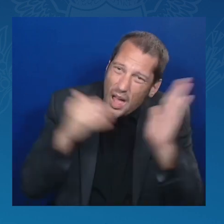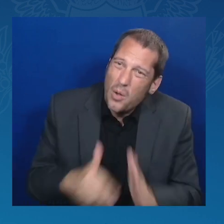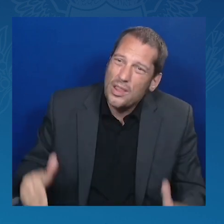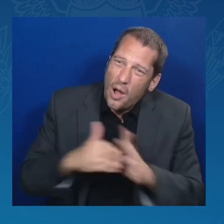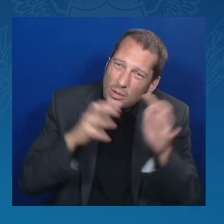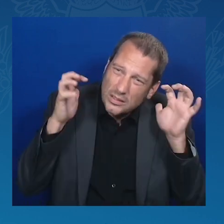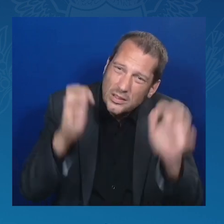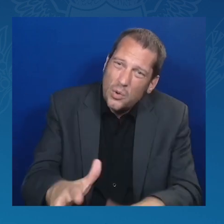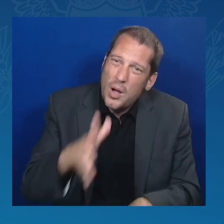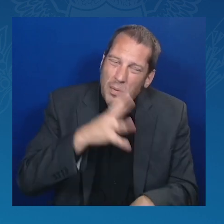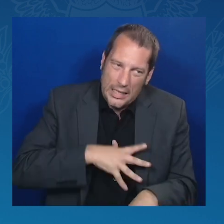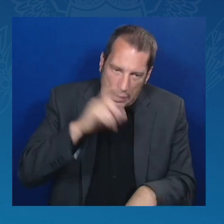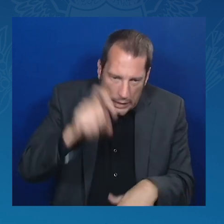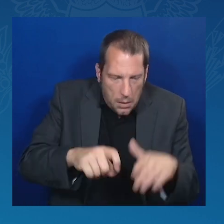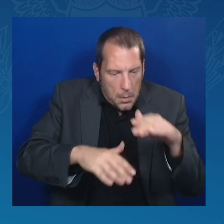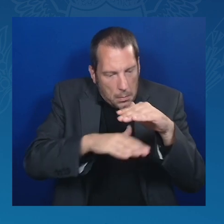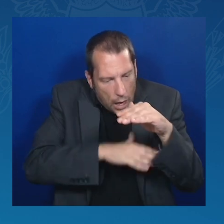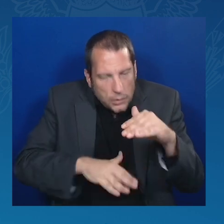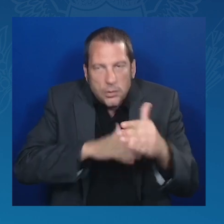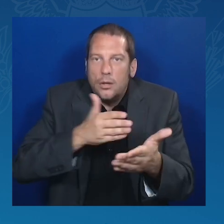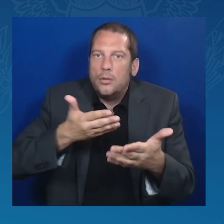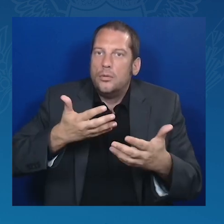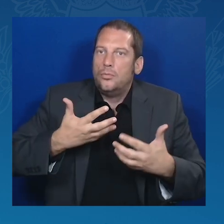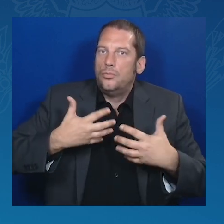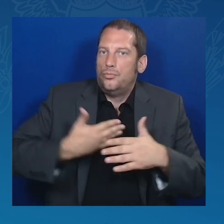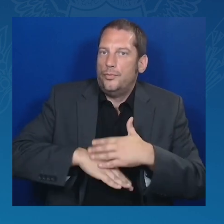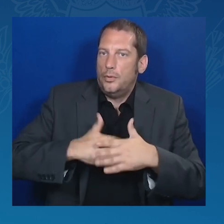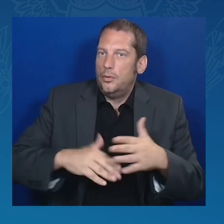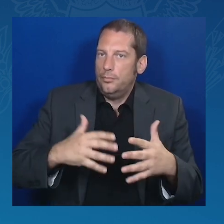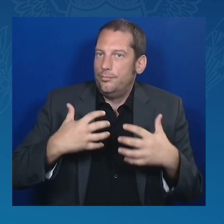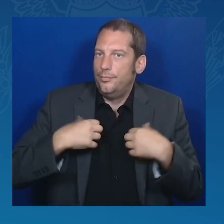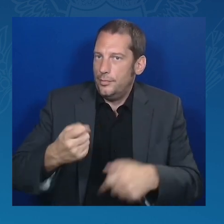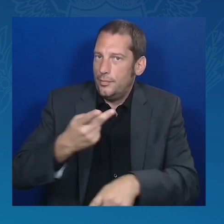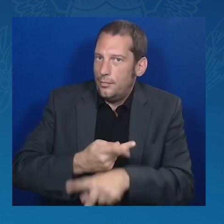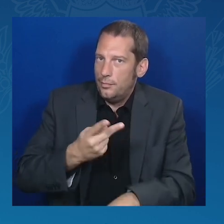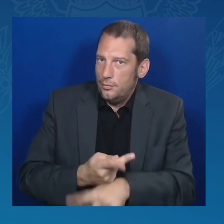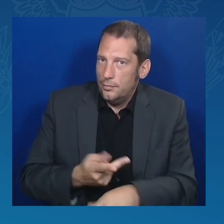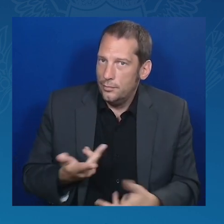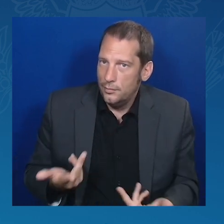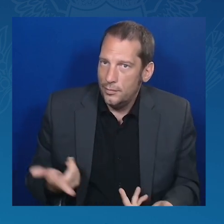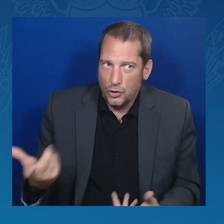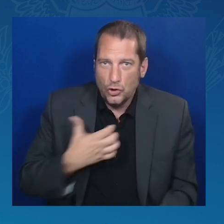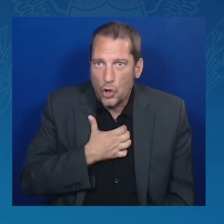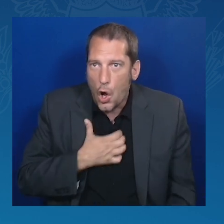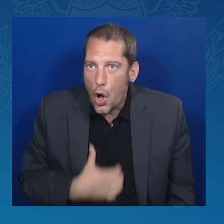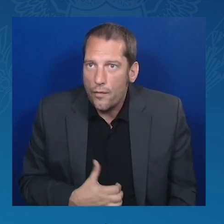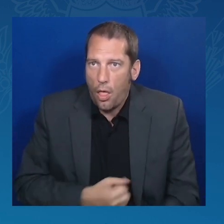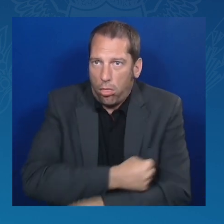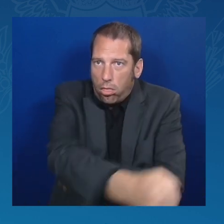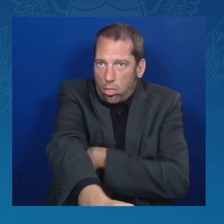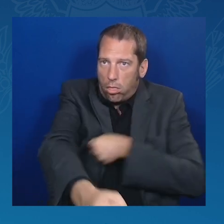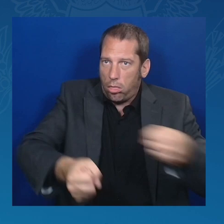The consequences of which will be felt for generations to come. We fight for all of them too. We fight for ourselves here,